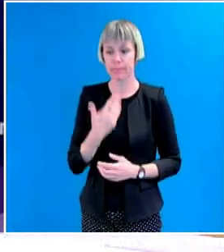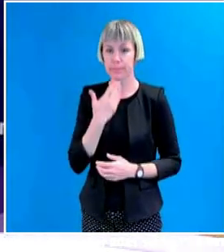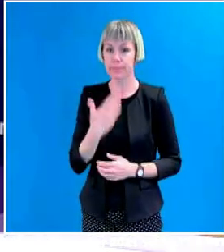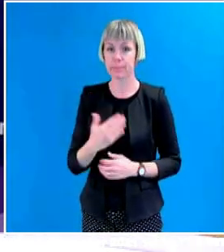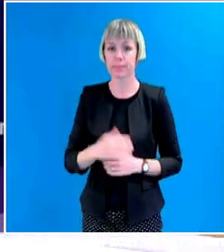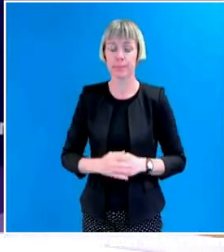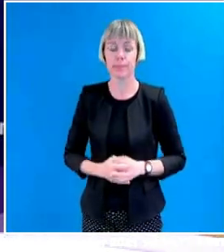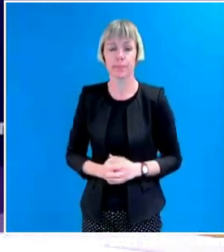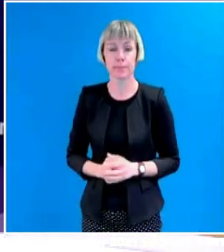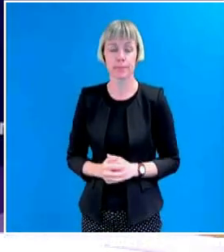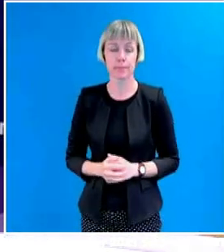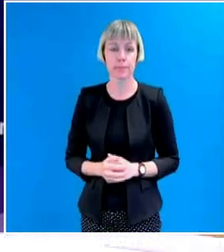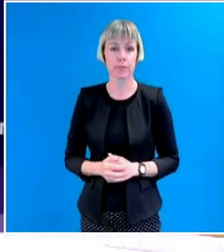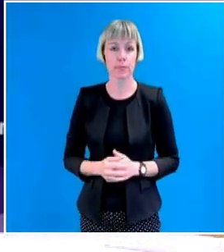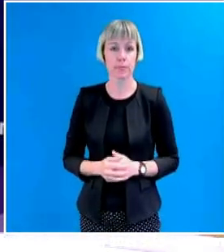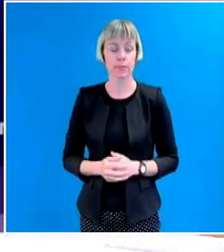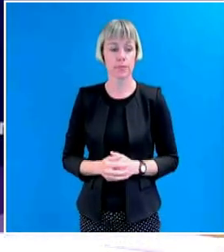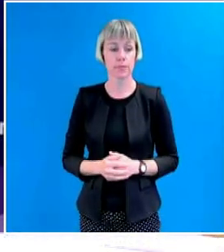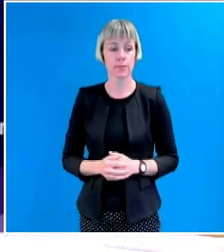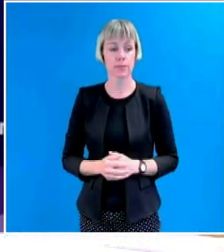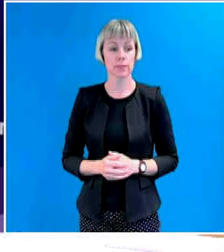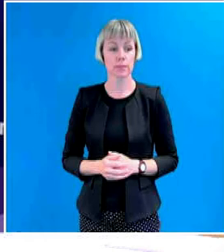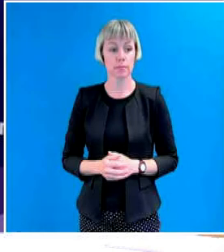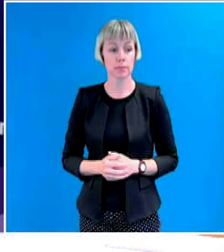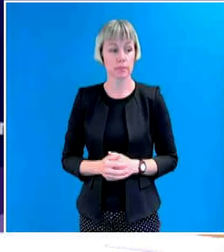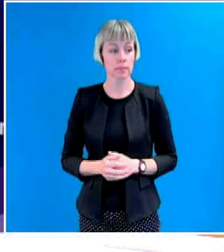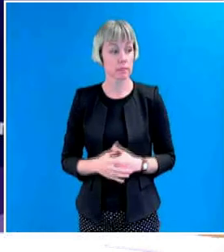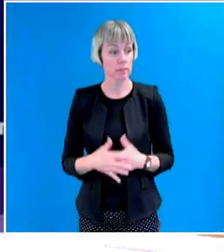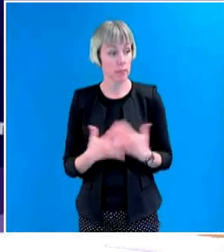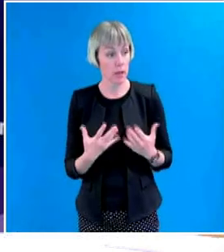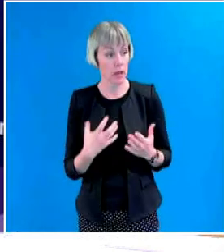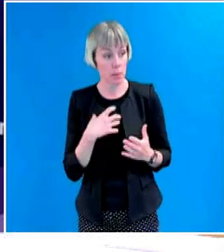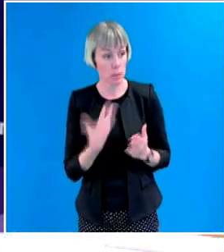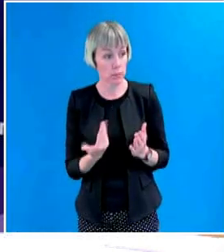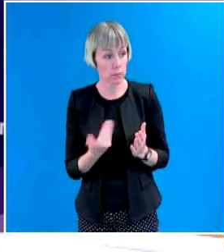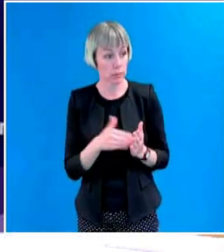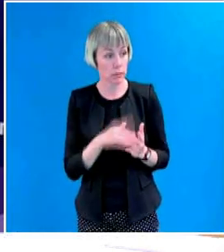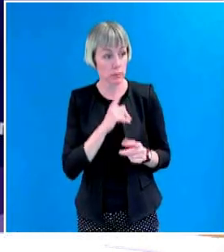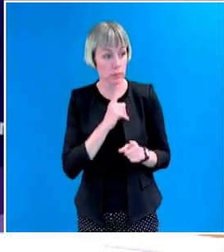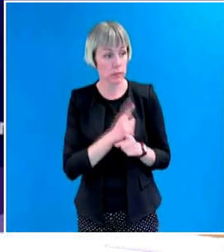Thank you very much. Ms Eastman, is there anything else you want to say?